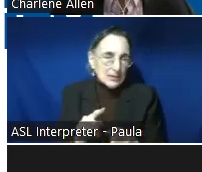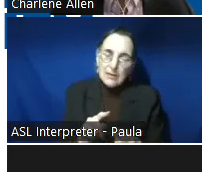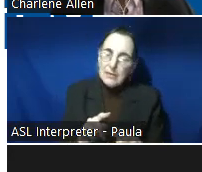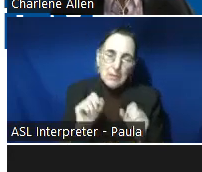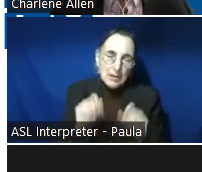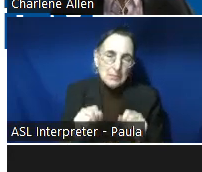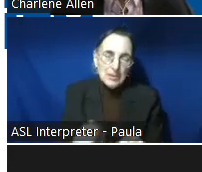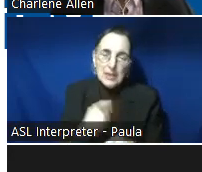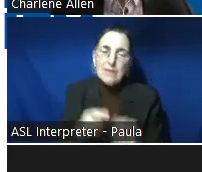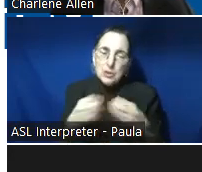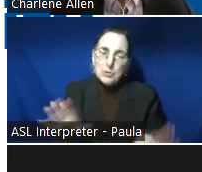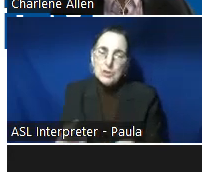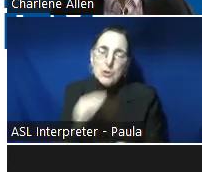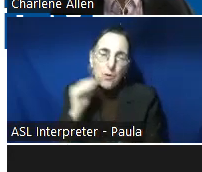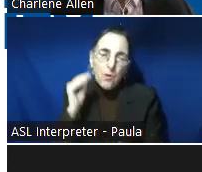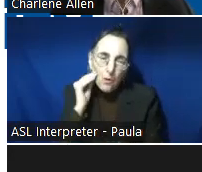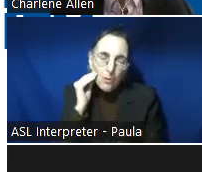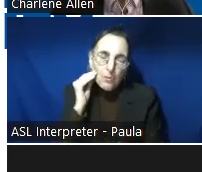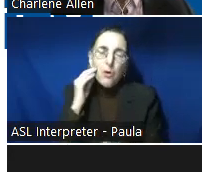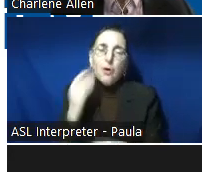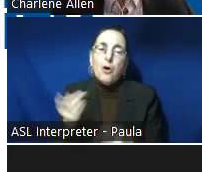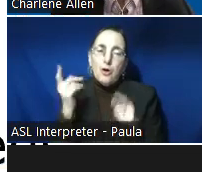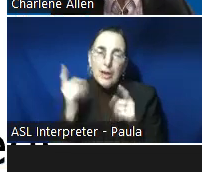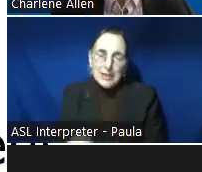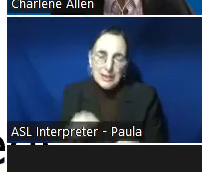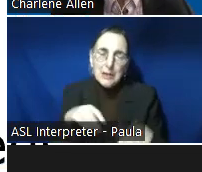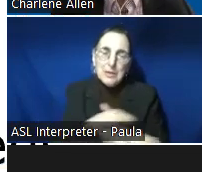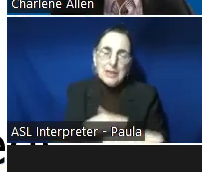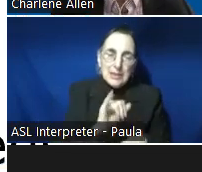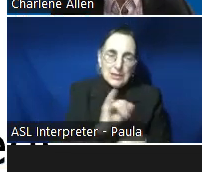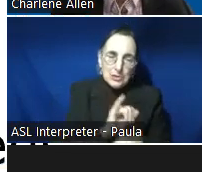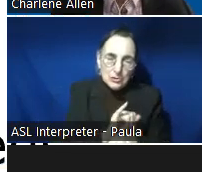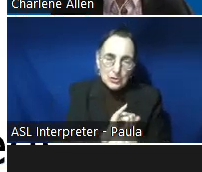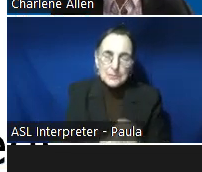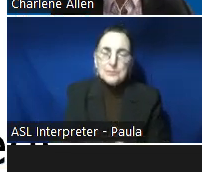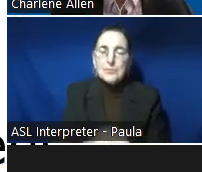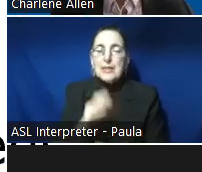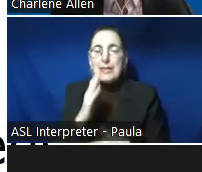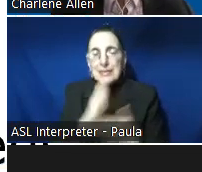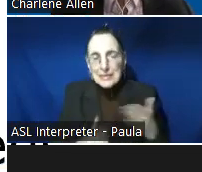Some accessibility solutions may already be available in your service area. We are